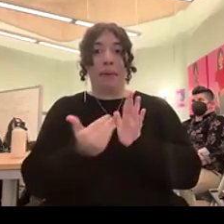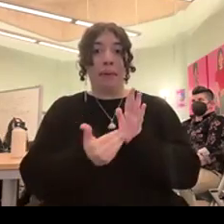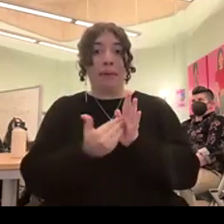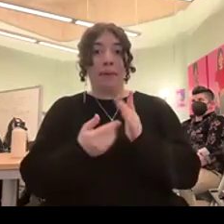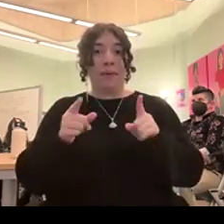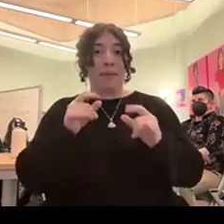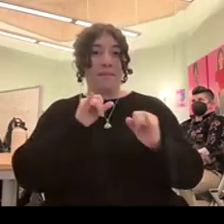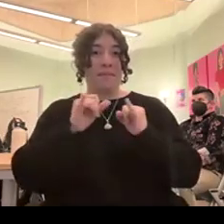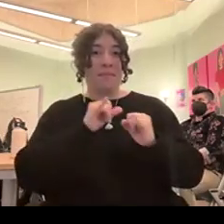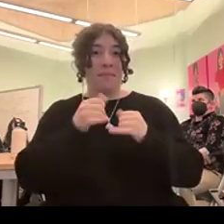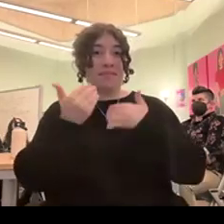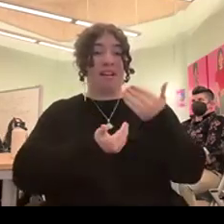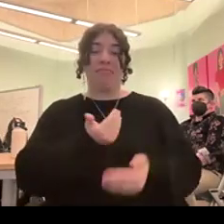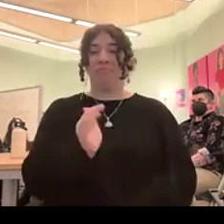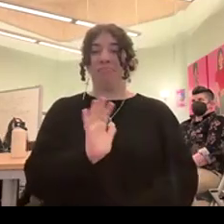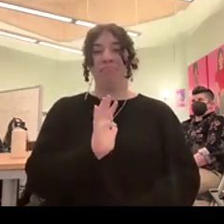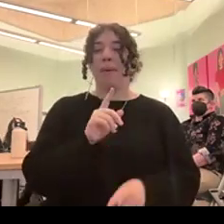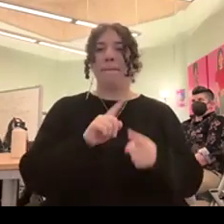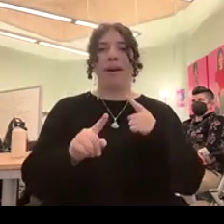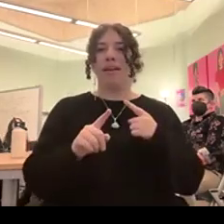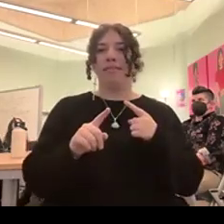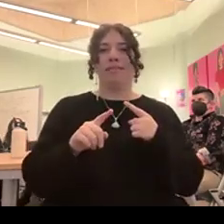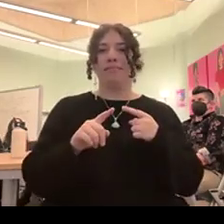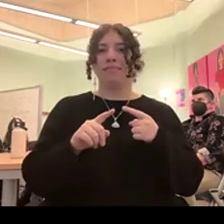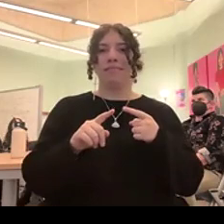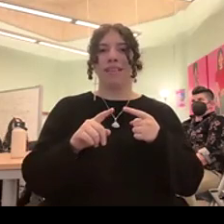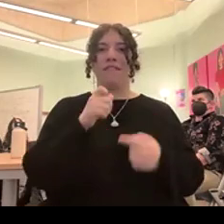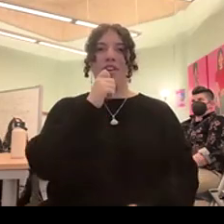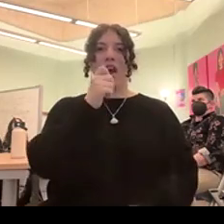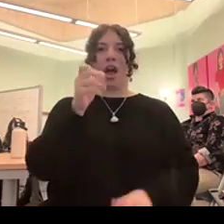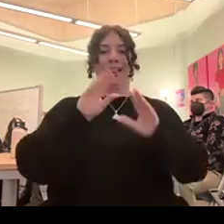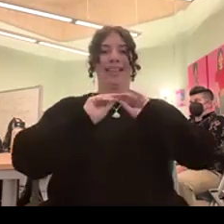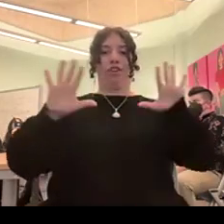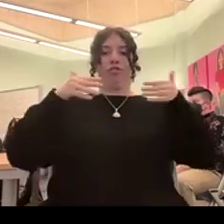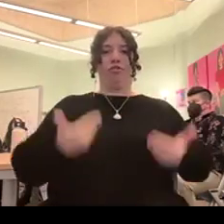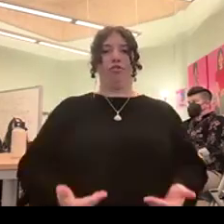really come up too much in the interview process, but then again, I'm also somebody who does not...